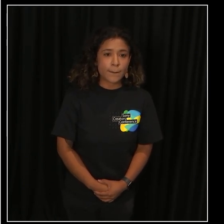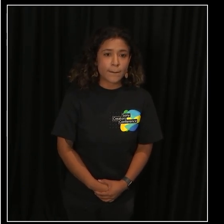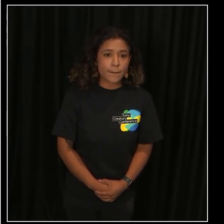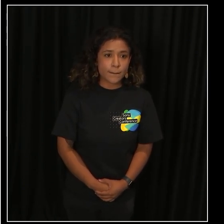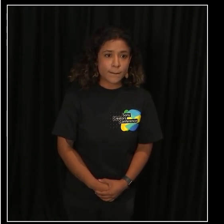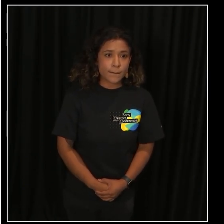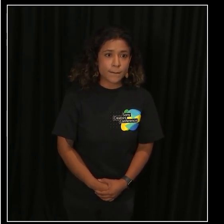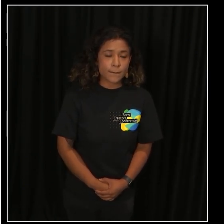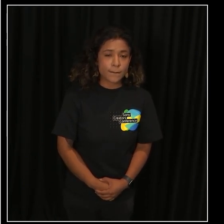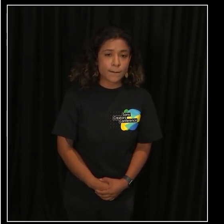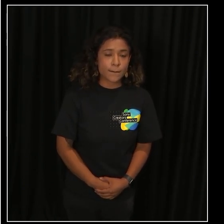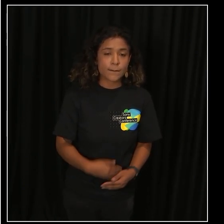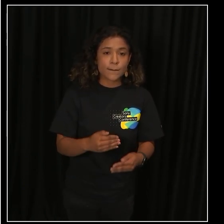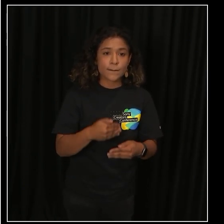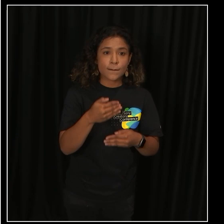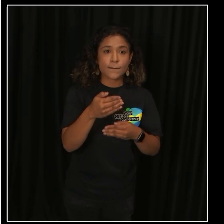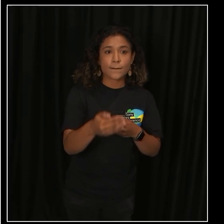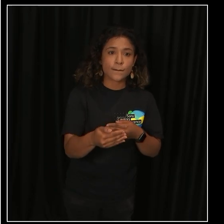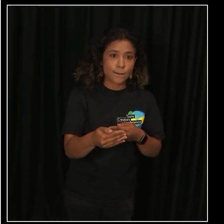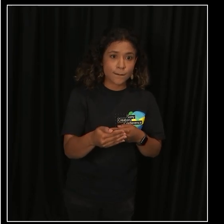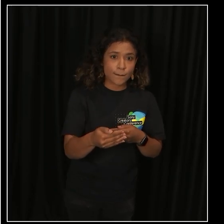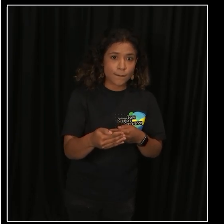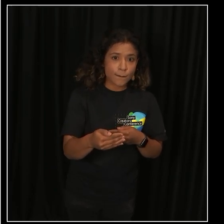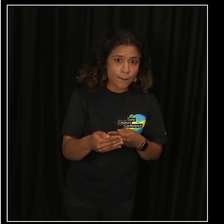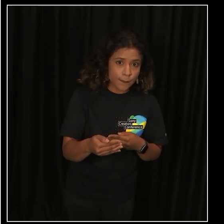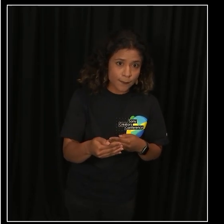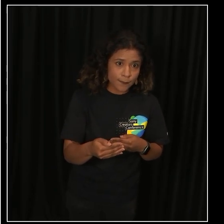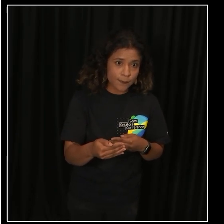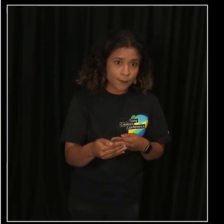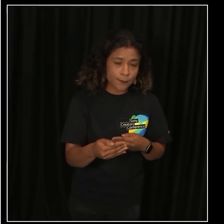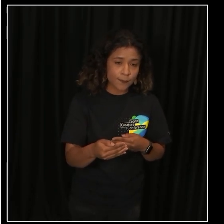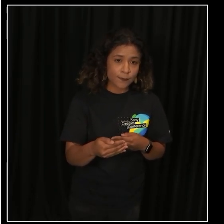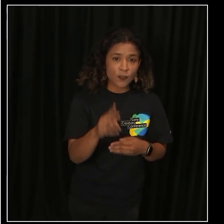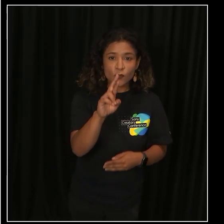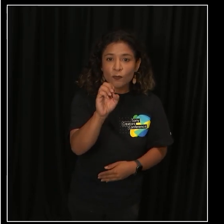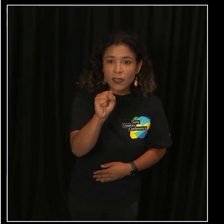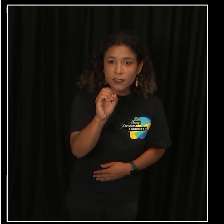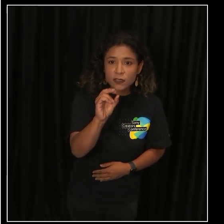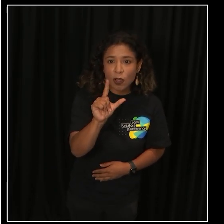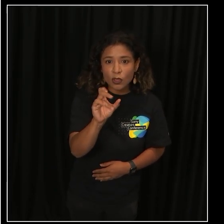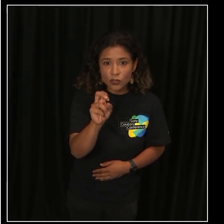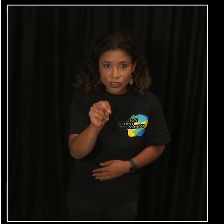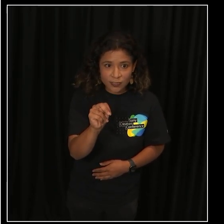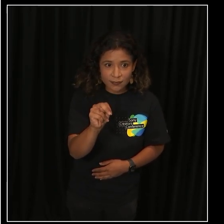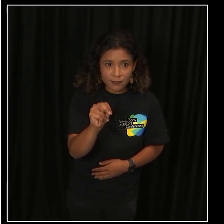Next, let look at the ray tracing pass. Ray tracing at 4K full resolution is expensive,